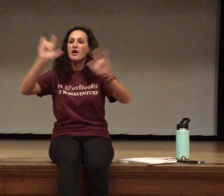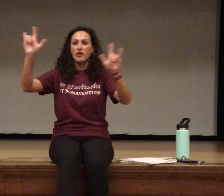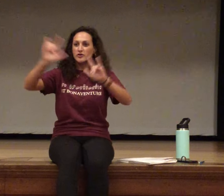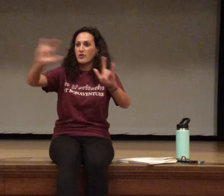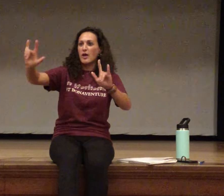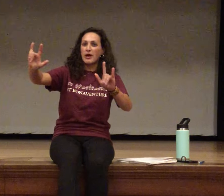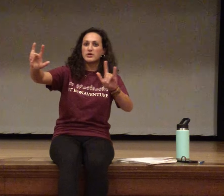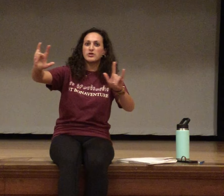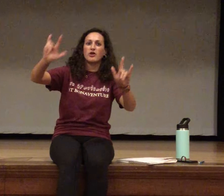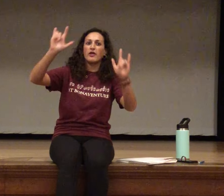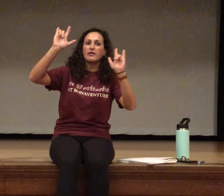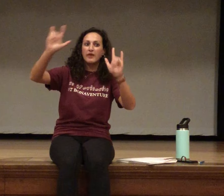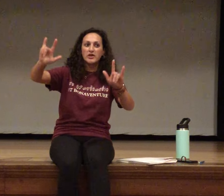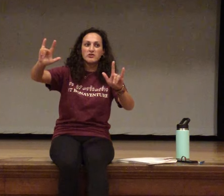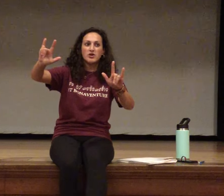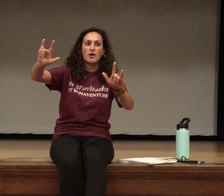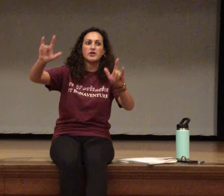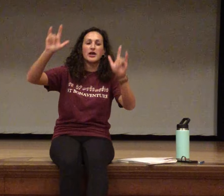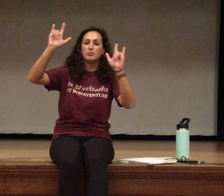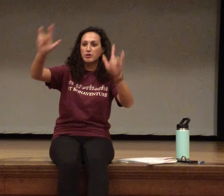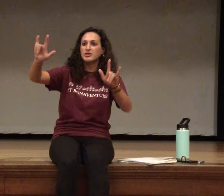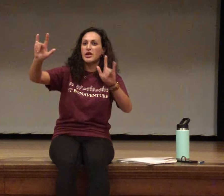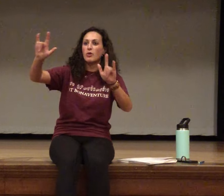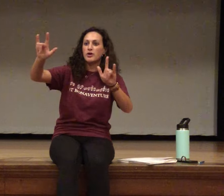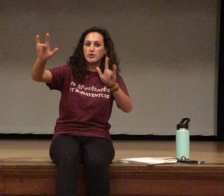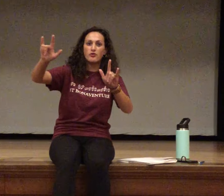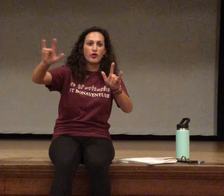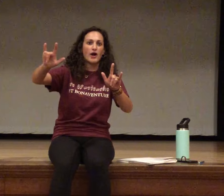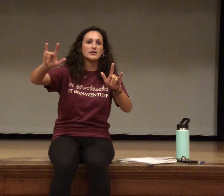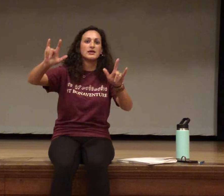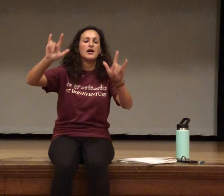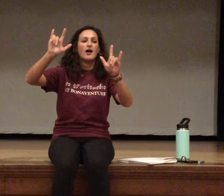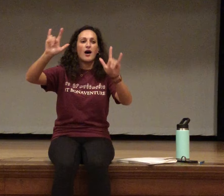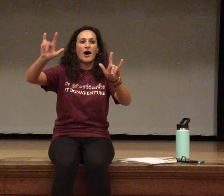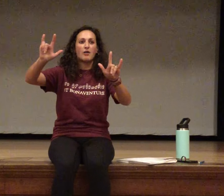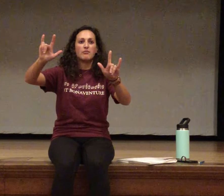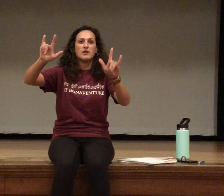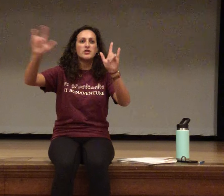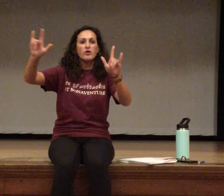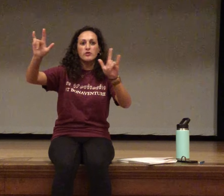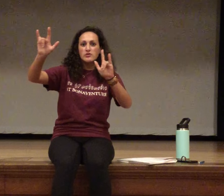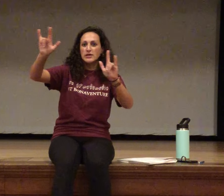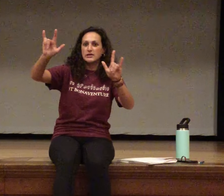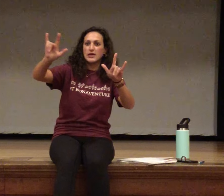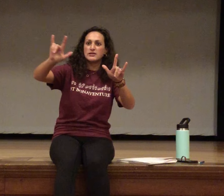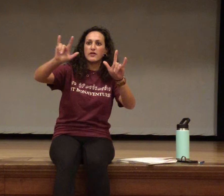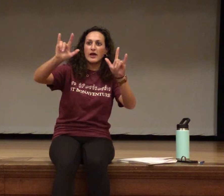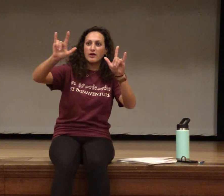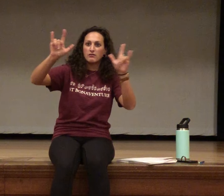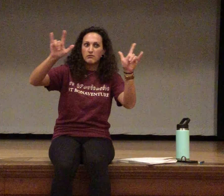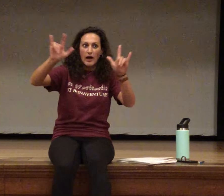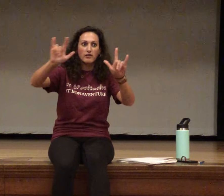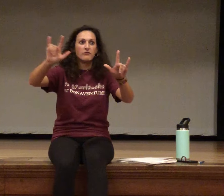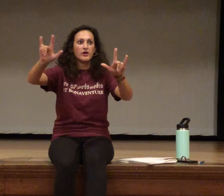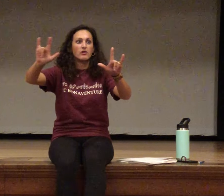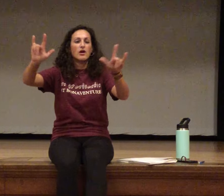they'll do that back to each other like thank you so much I appreciate what you do for us um so they don't use it in the sense of like I love you